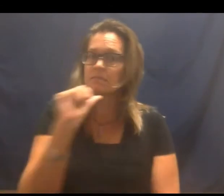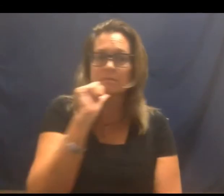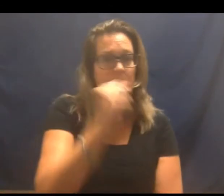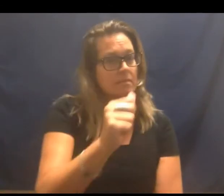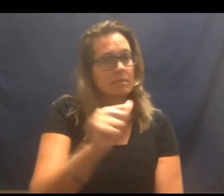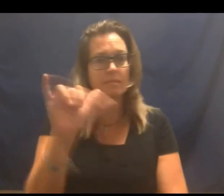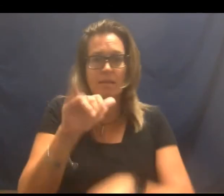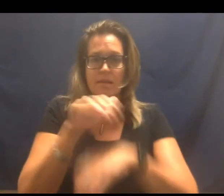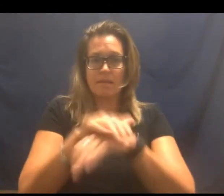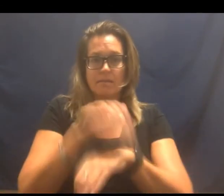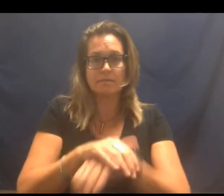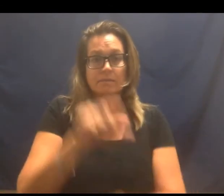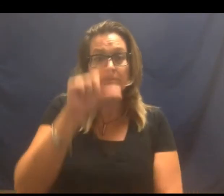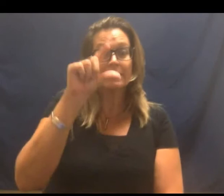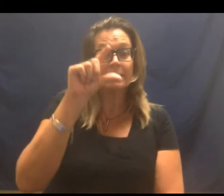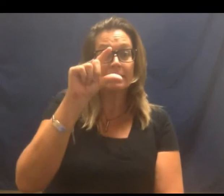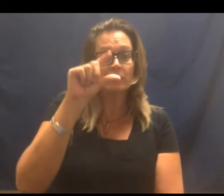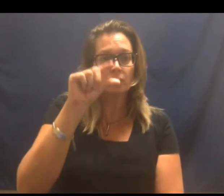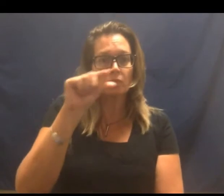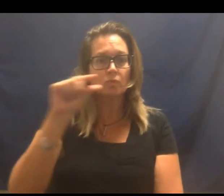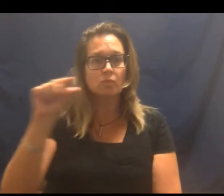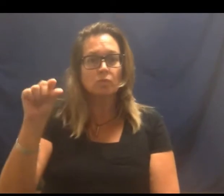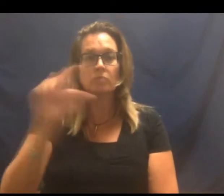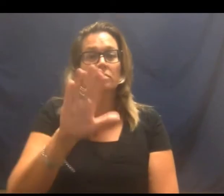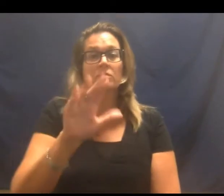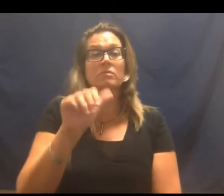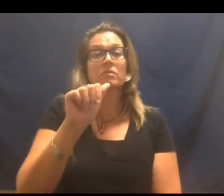the words in capital letters. Remember the fact that it's not going to be in